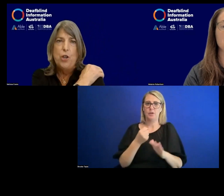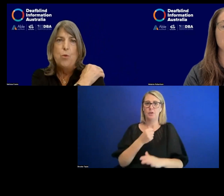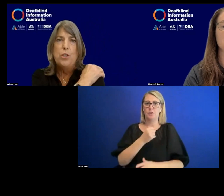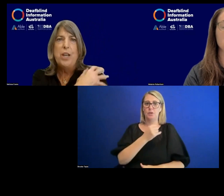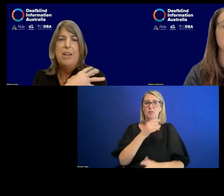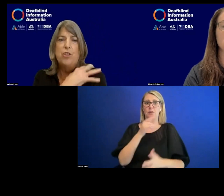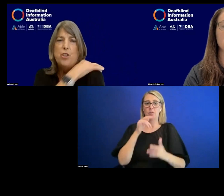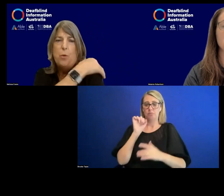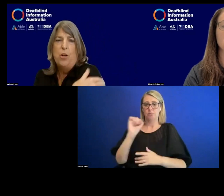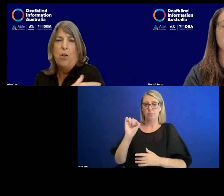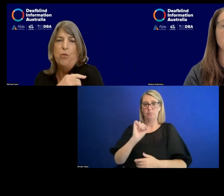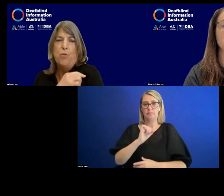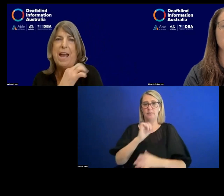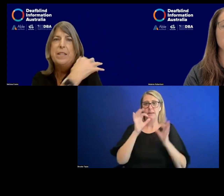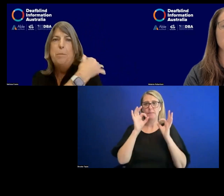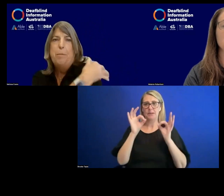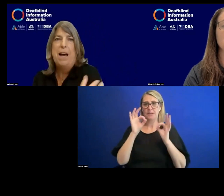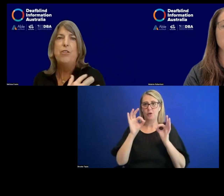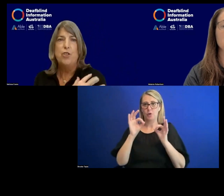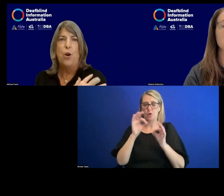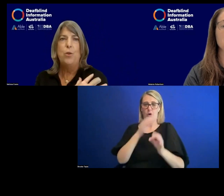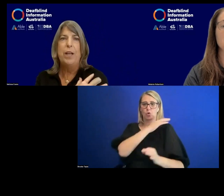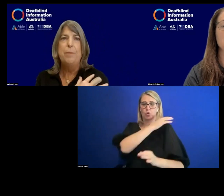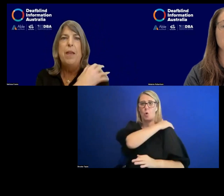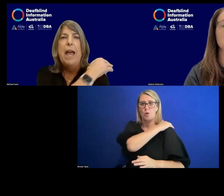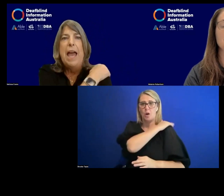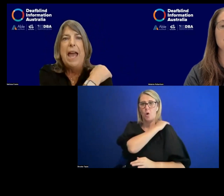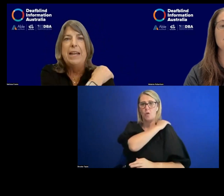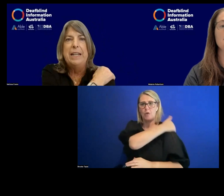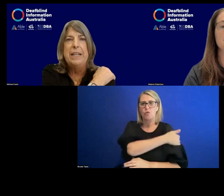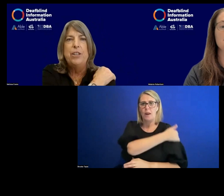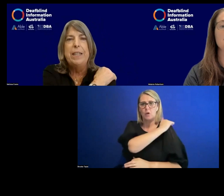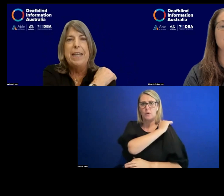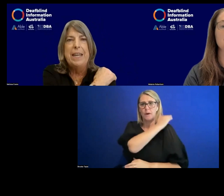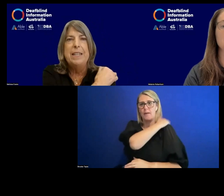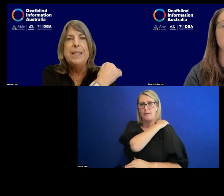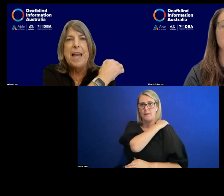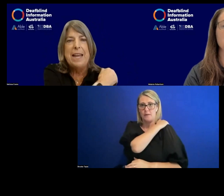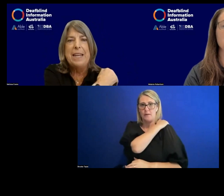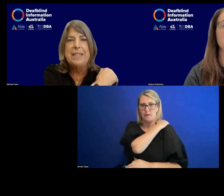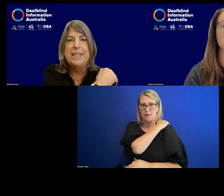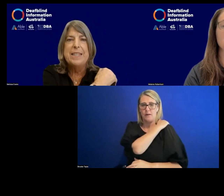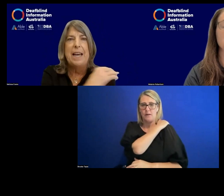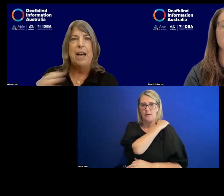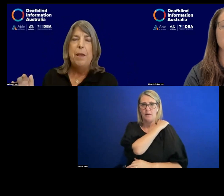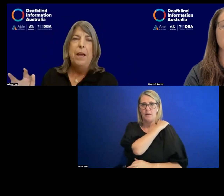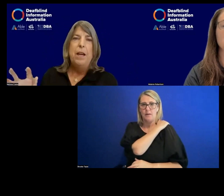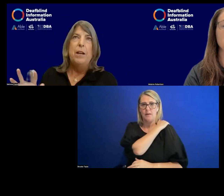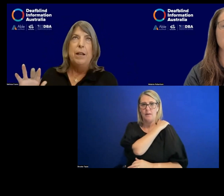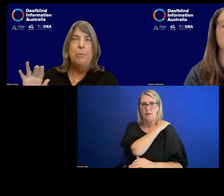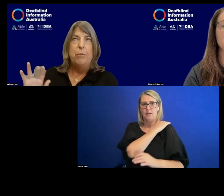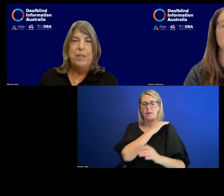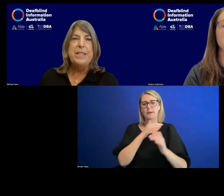shoulder touch, so it is on the rounded part of the shoulder, and it literally is for this